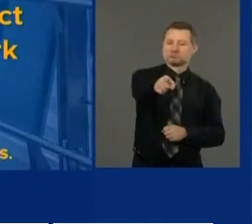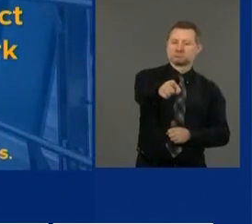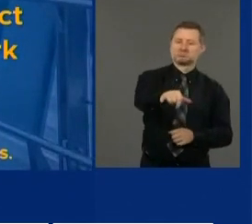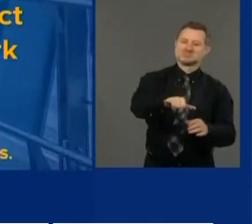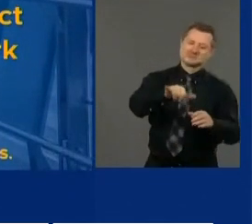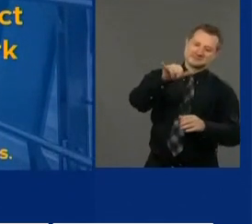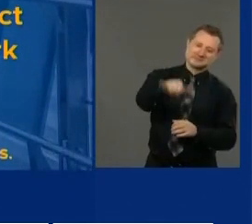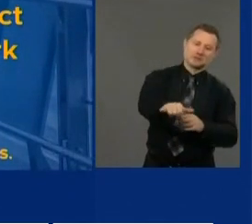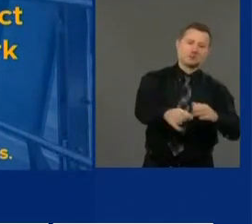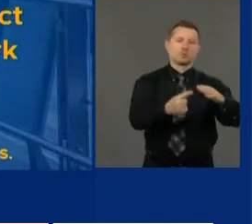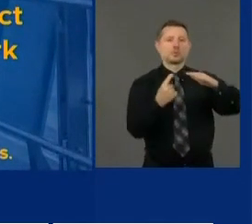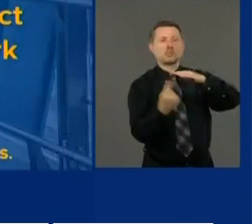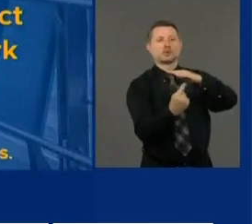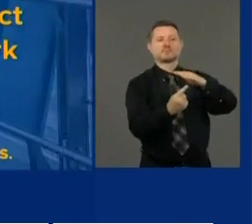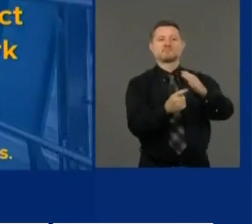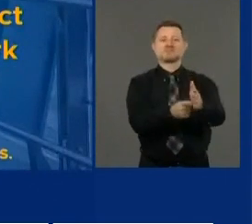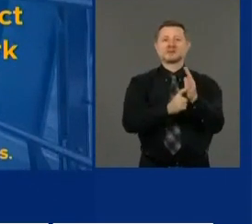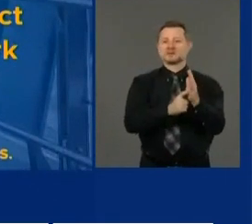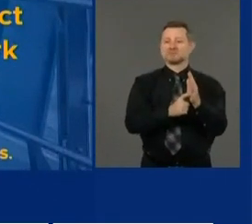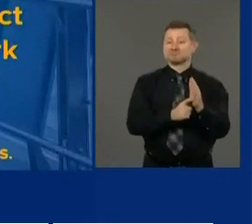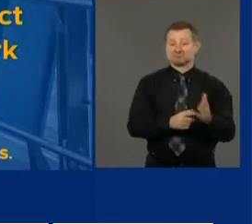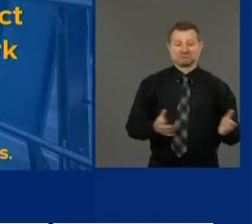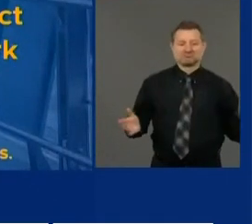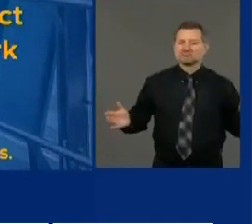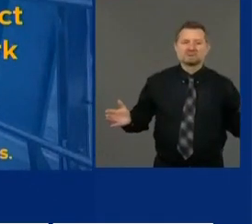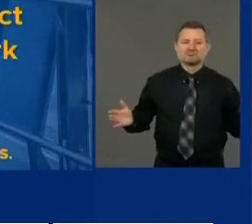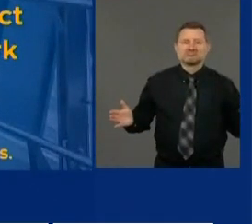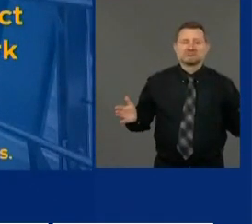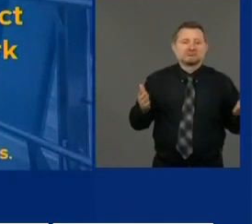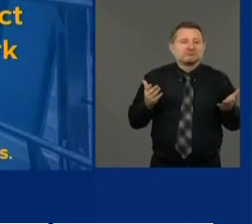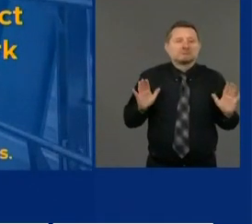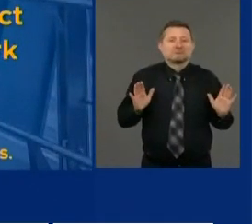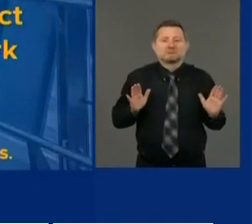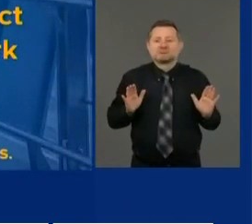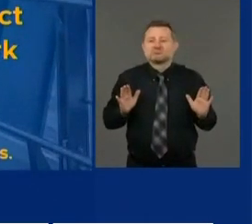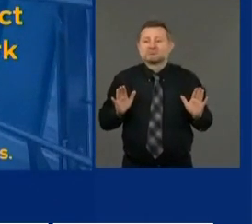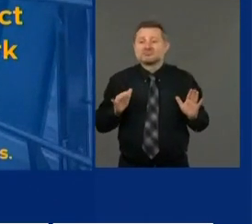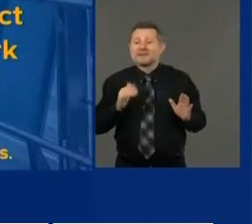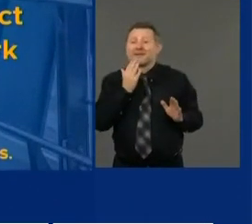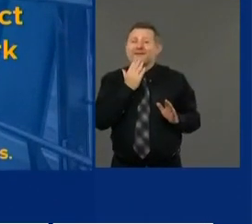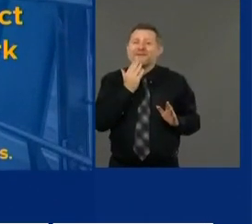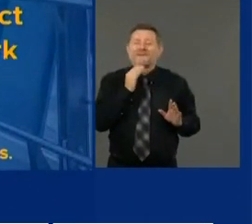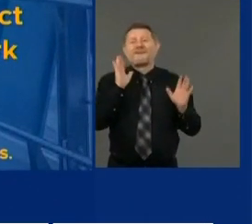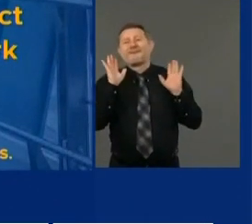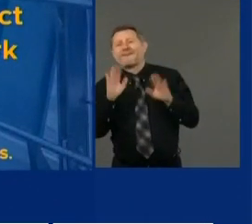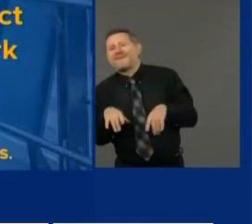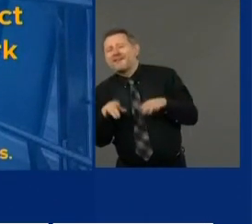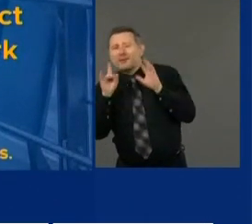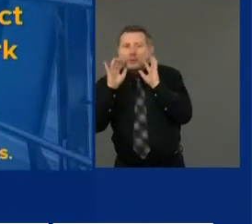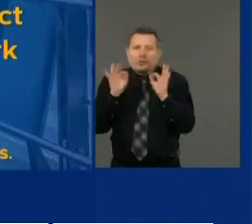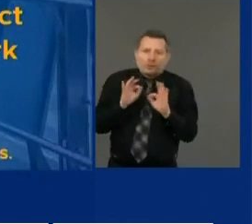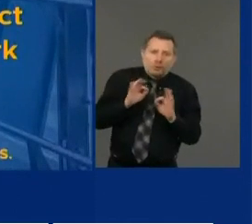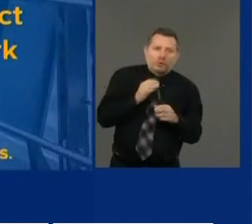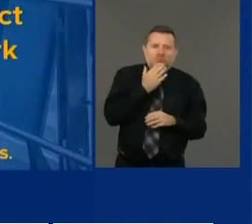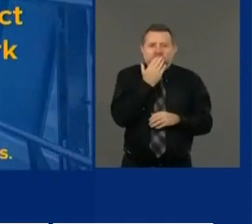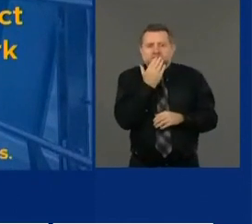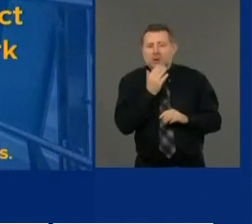THAT TO IT.